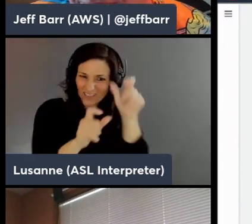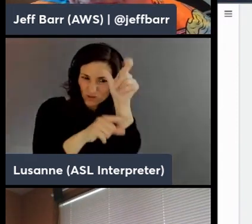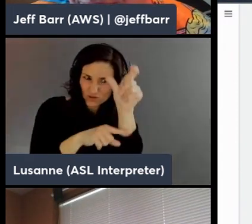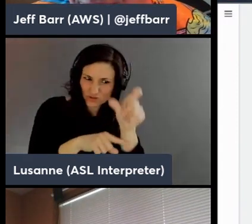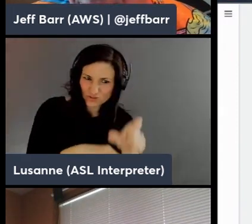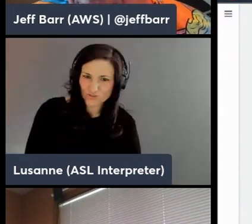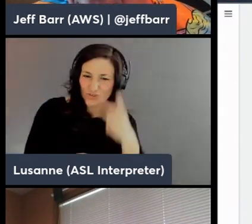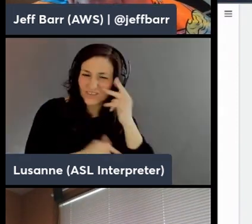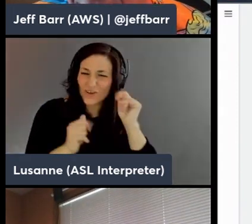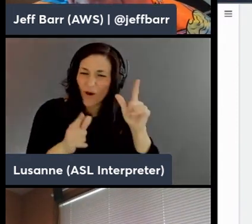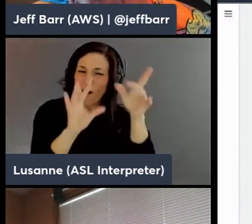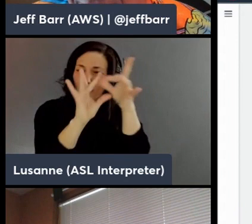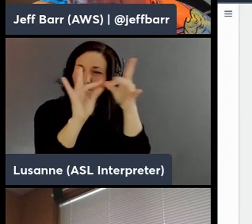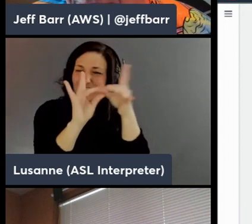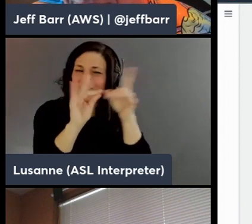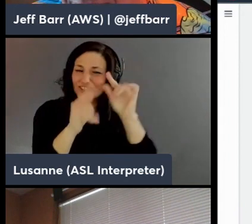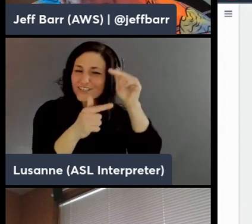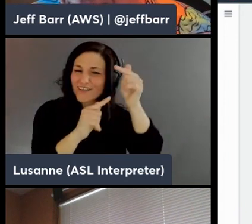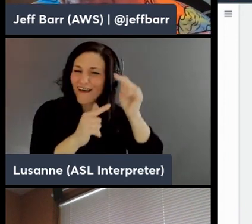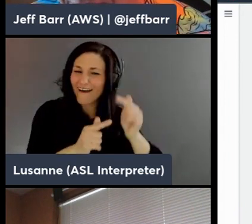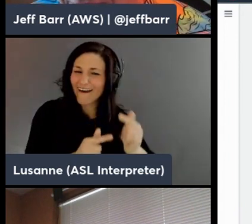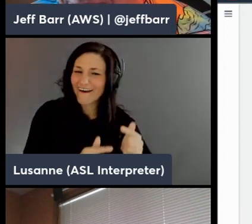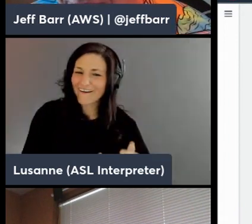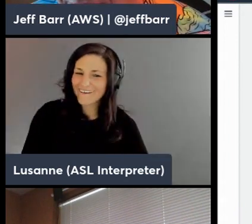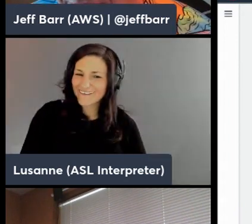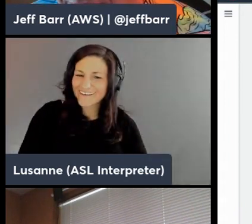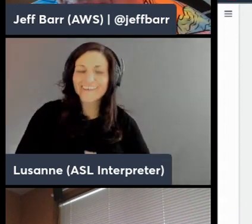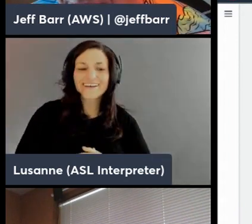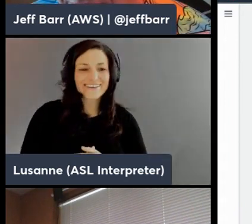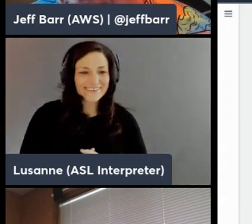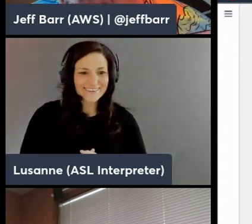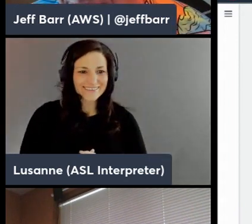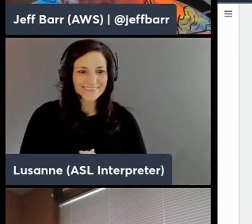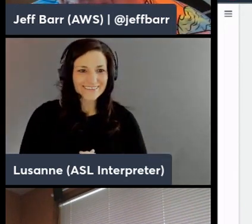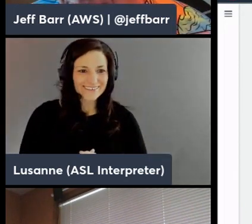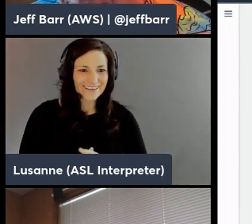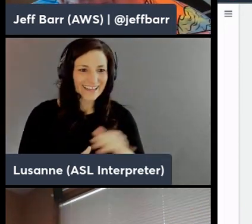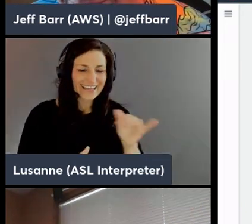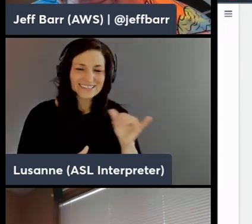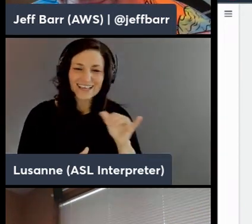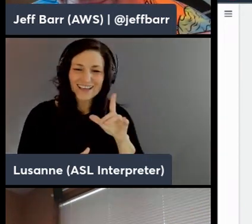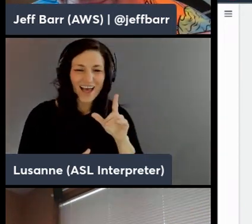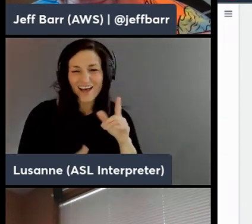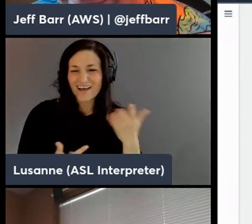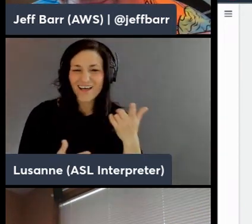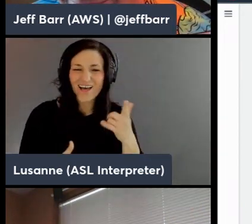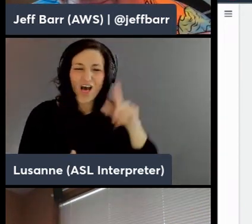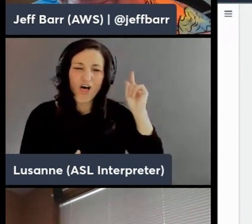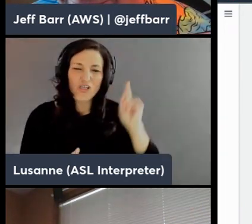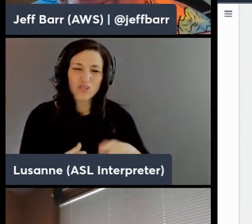We actually have something that kind of does, like, a kind of a low-speed update so you can kinda see where your opponent is,